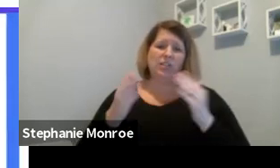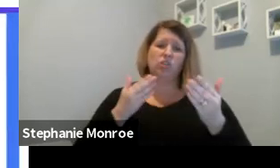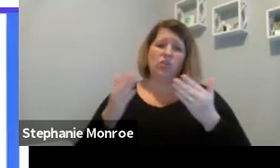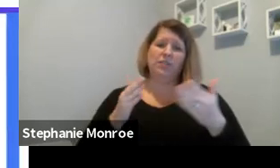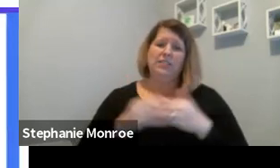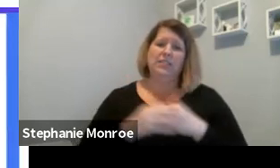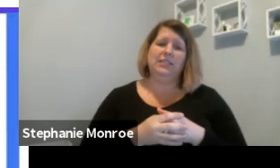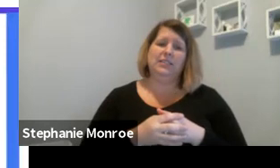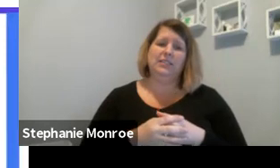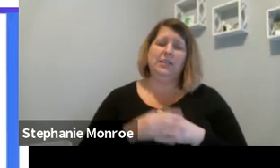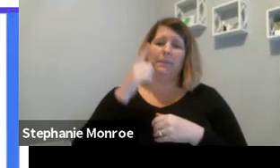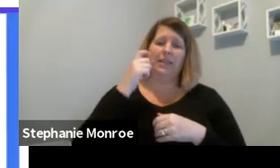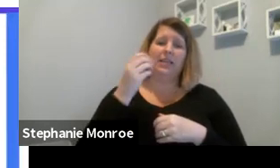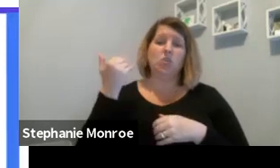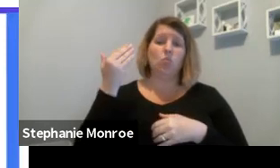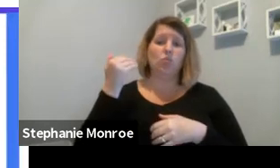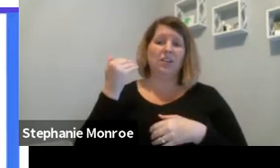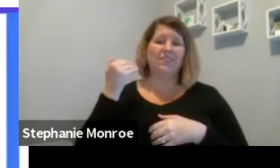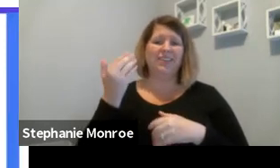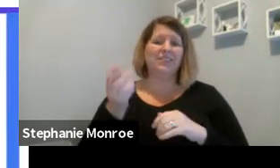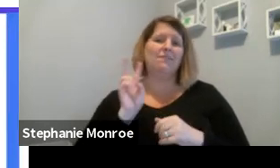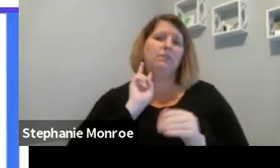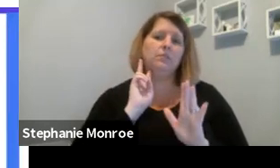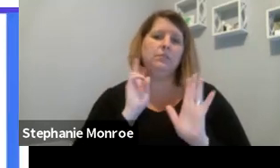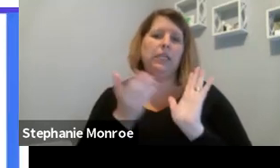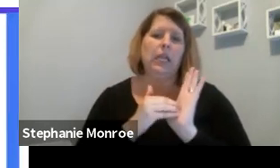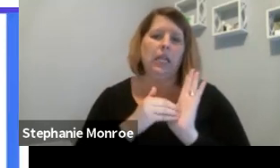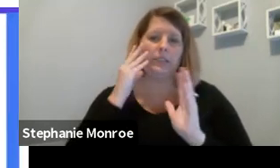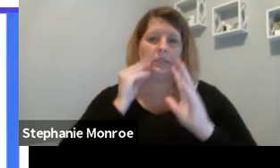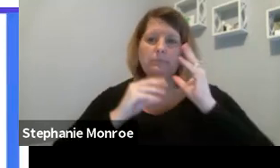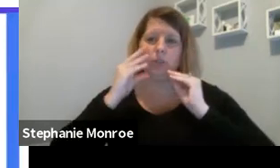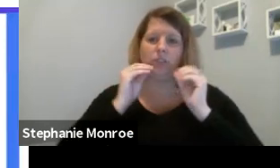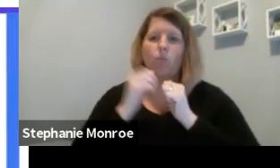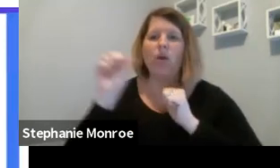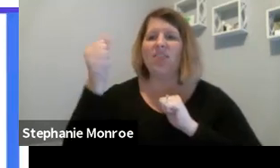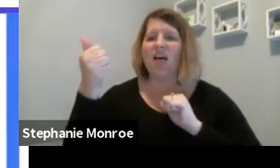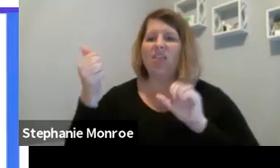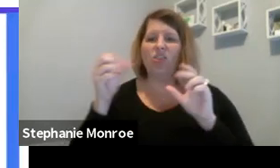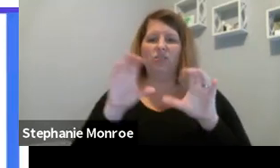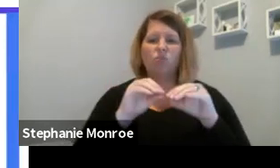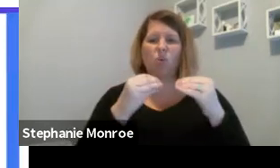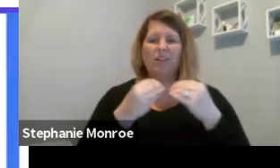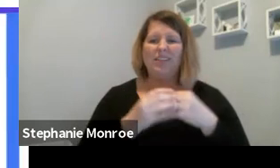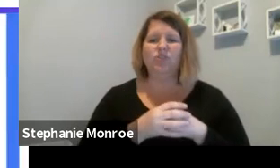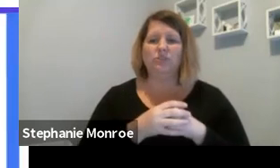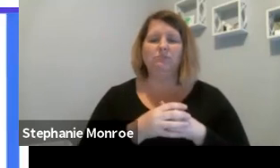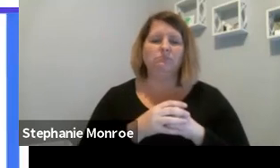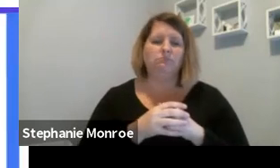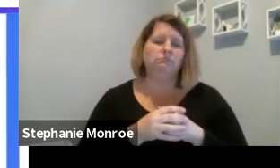because of previous re-victimization experiences they have had with other entities,